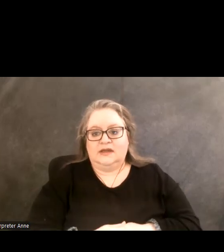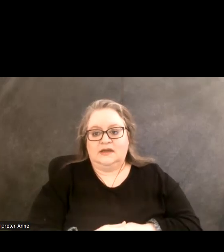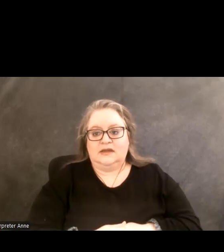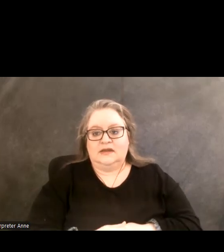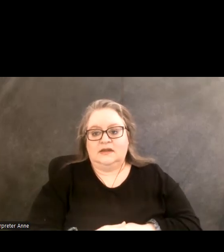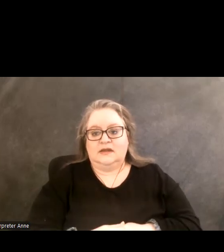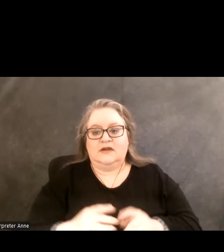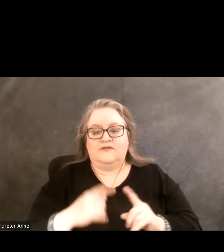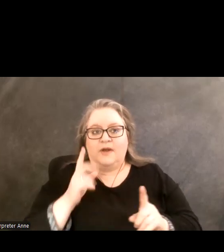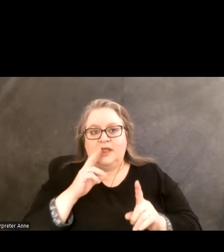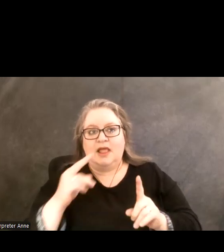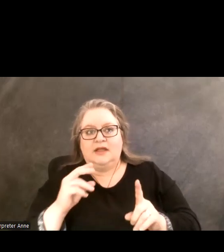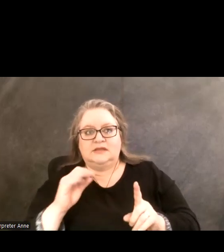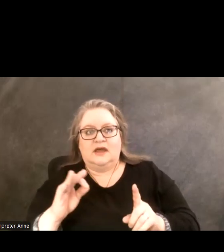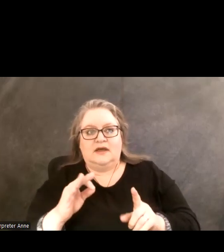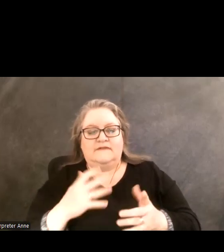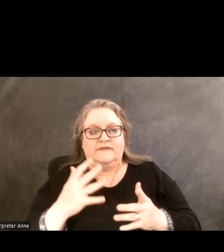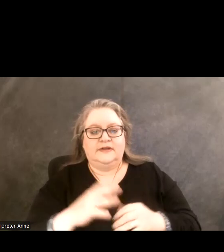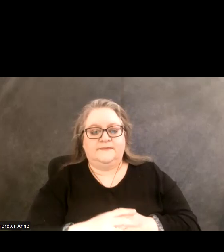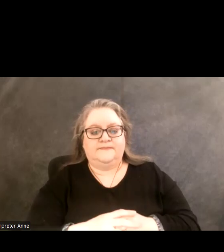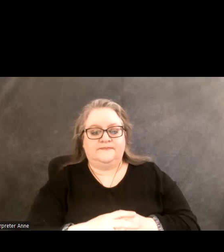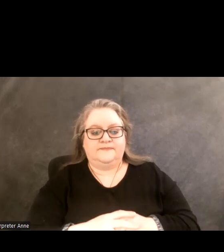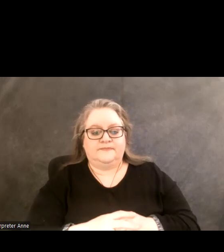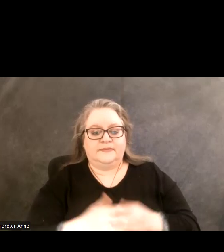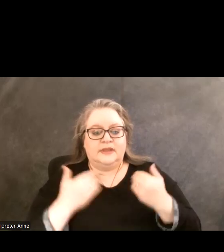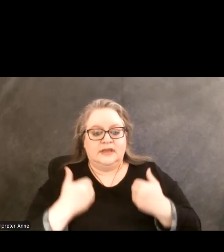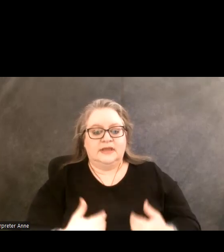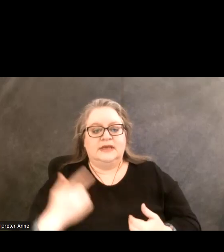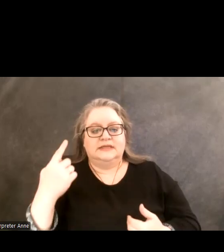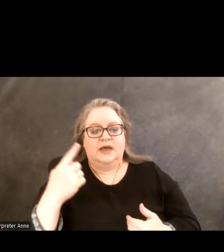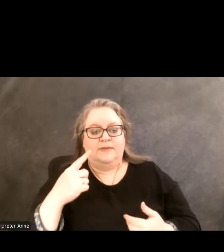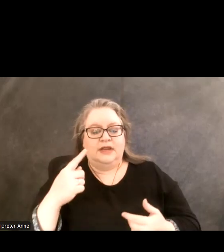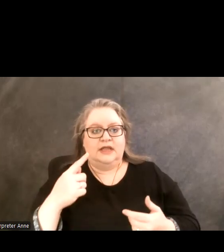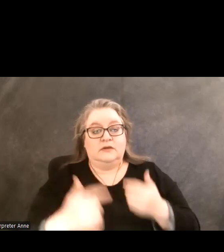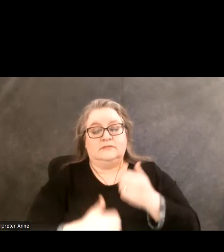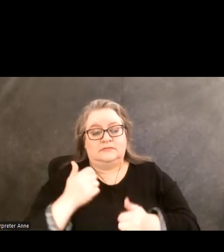lens of, as someone who was largely shut out of public life